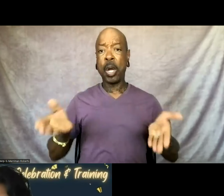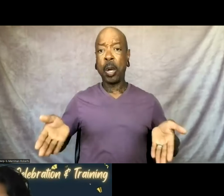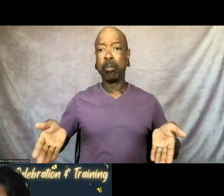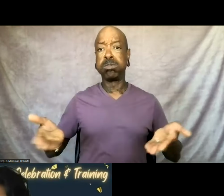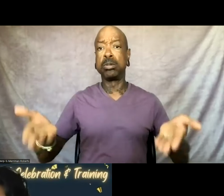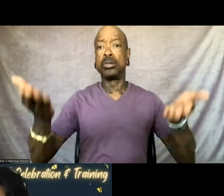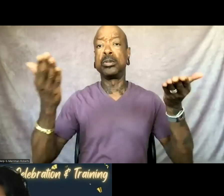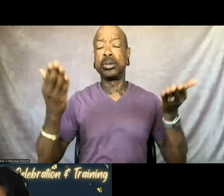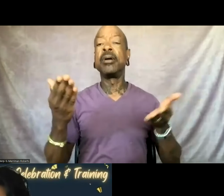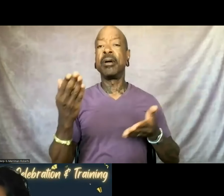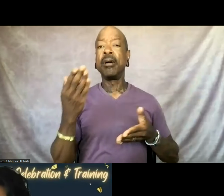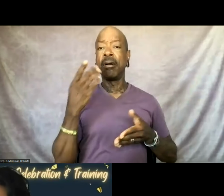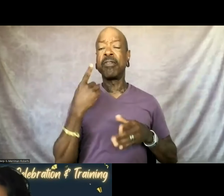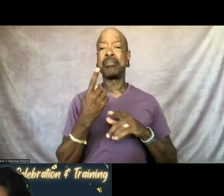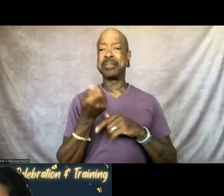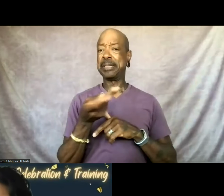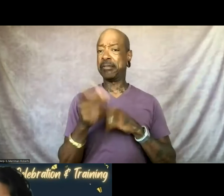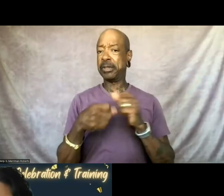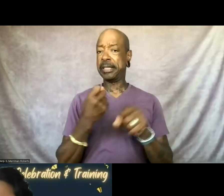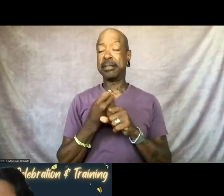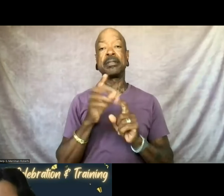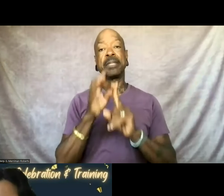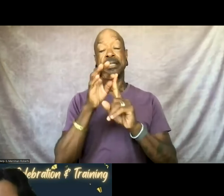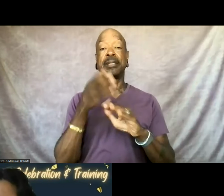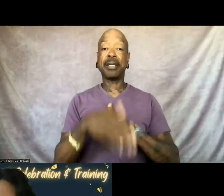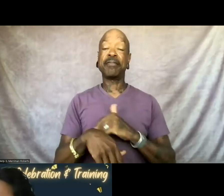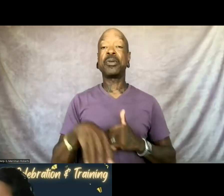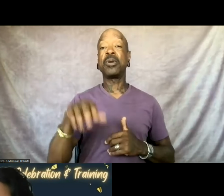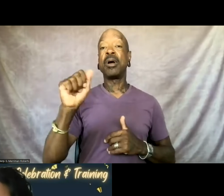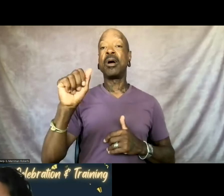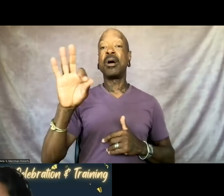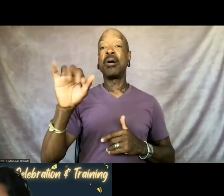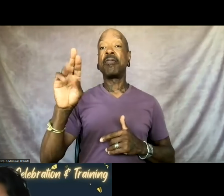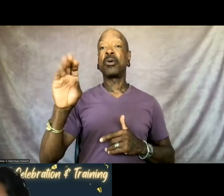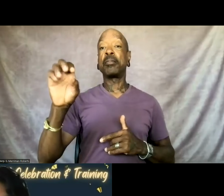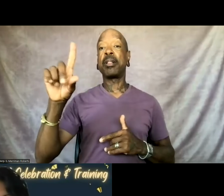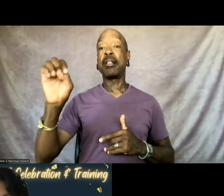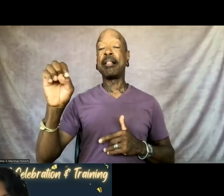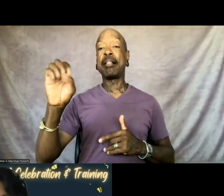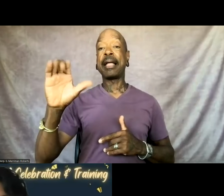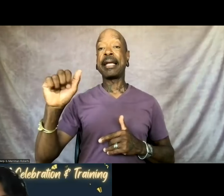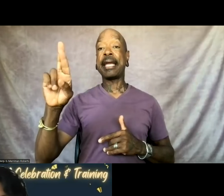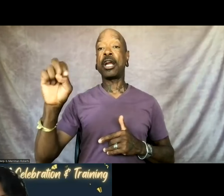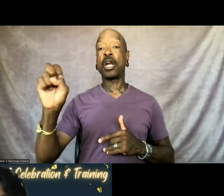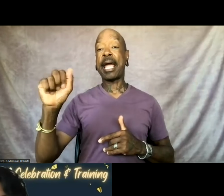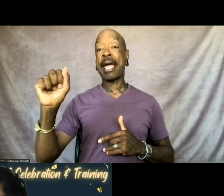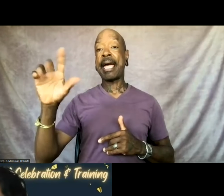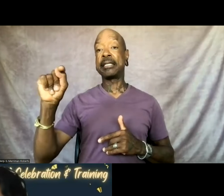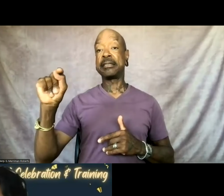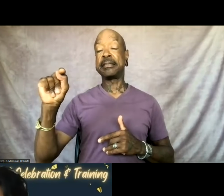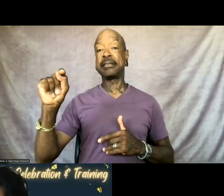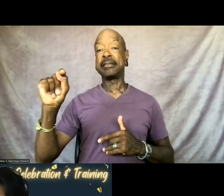proposed to eliminate the asset test. There has been over all I think a push over the last several years,